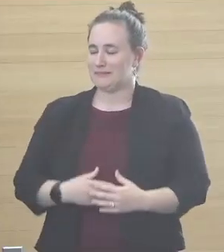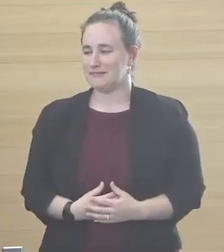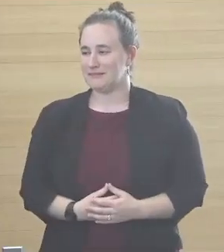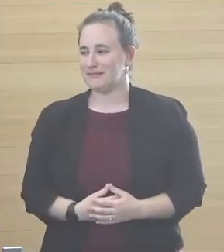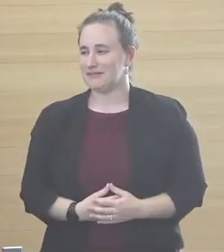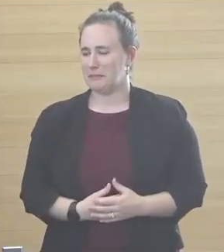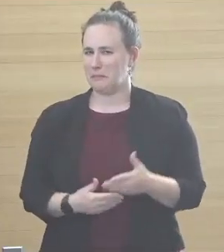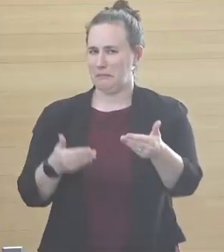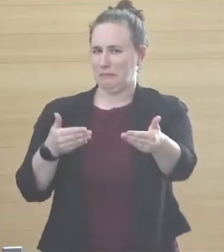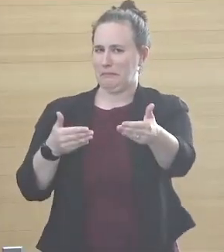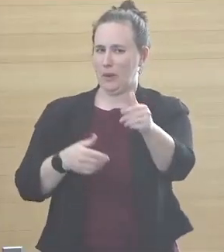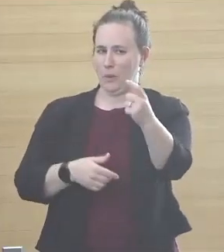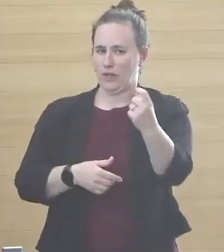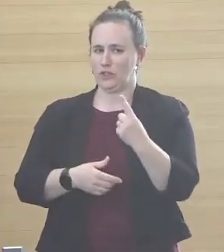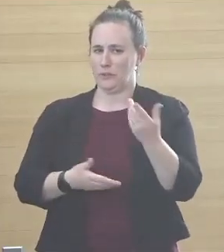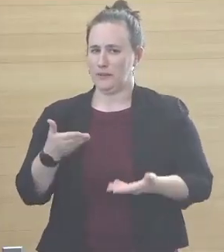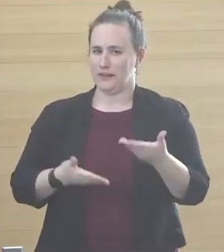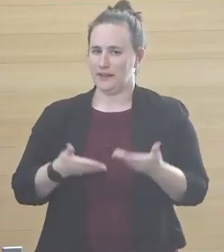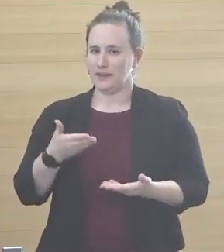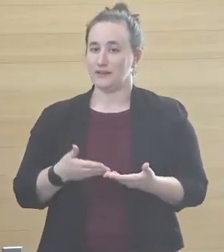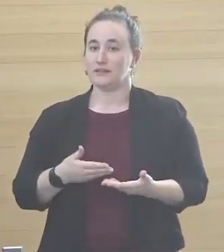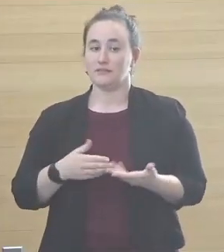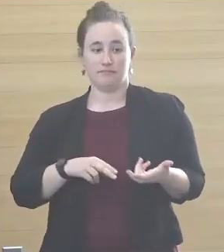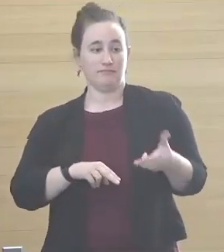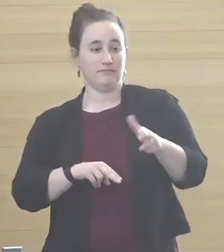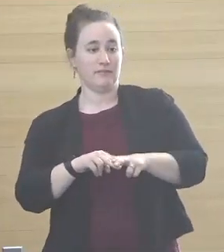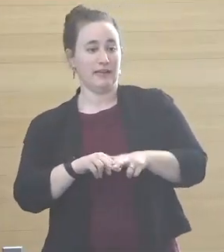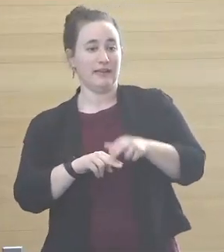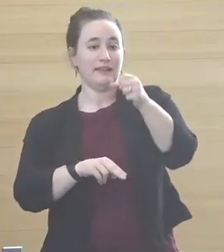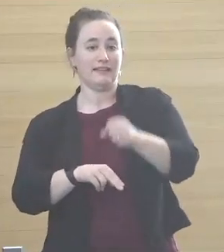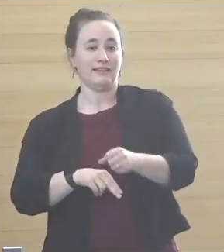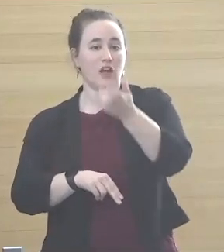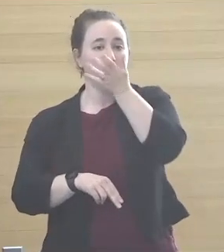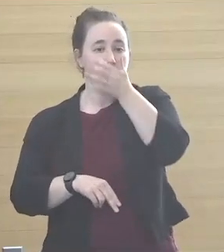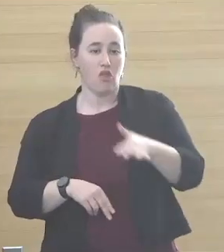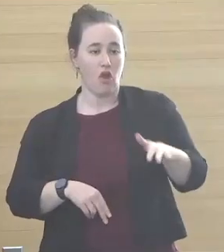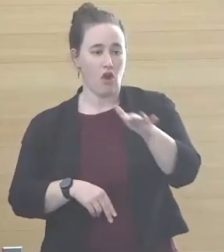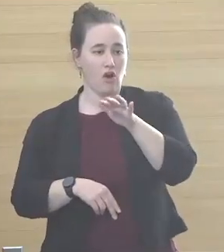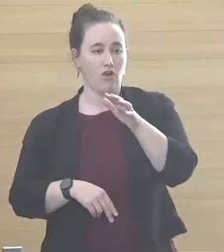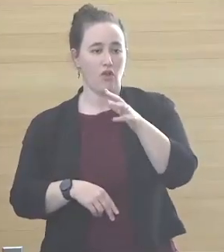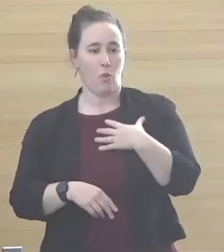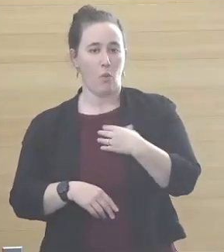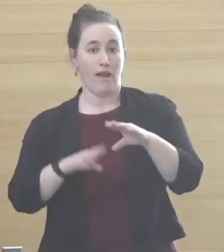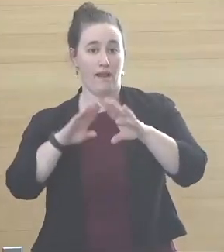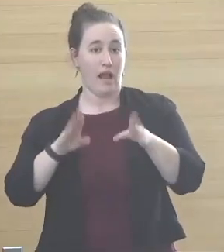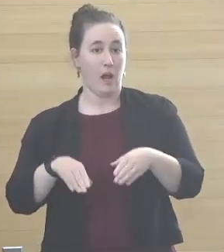Since it's outside on the South Lawn of the White House, so that might help give a little bit